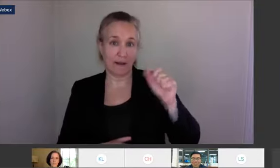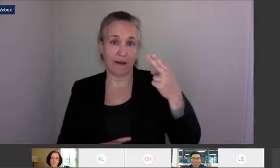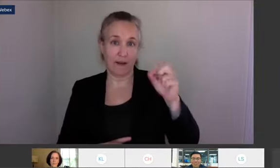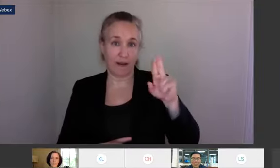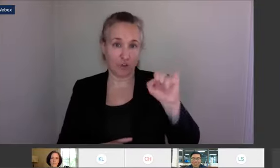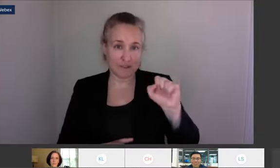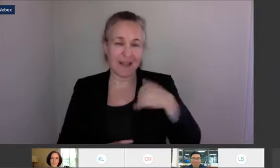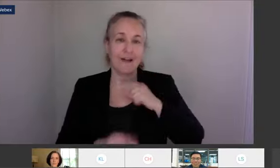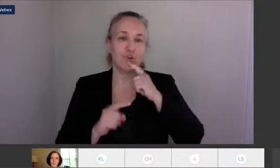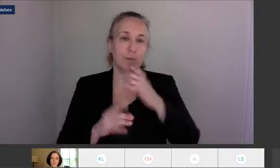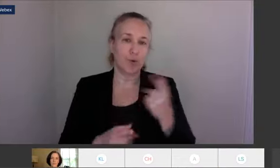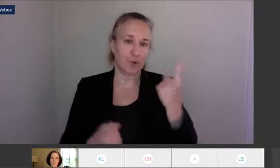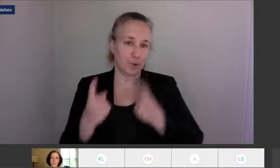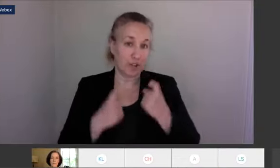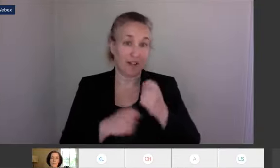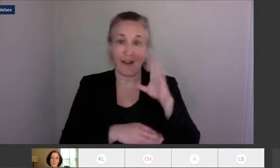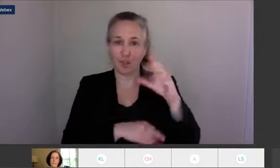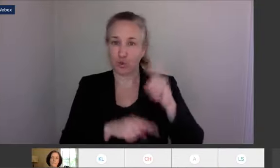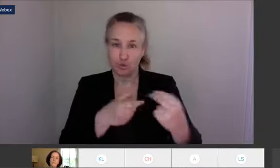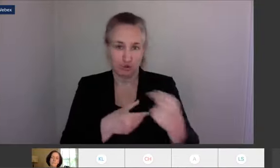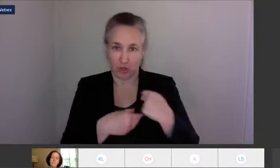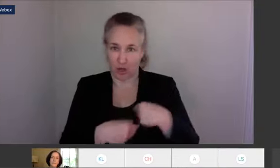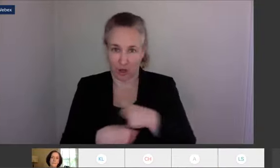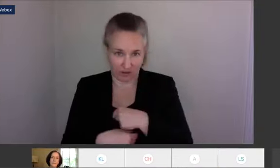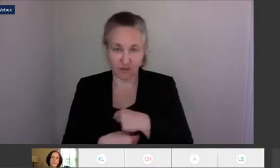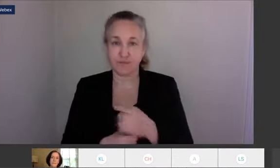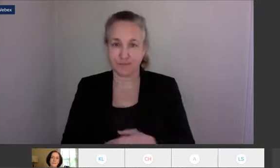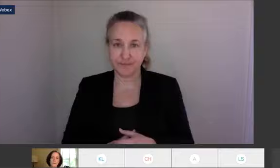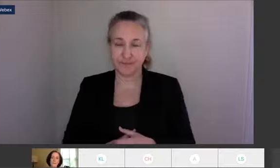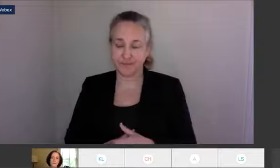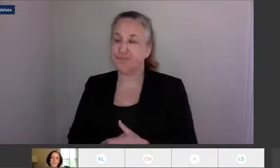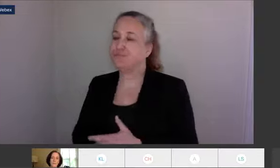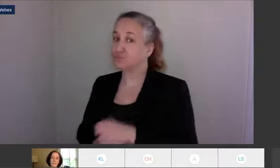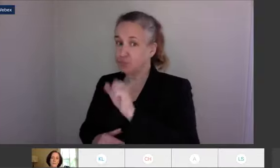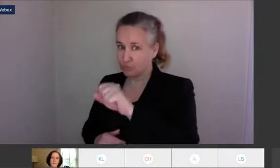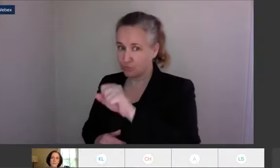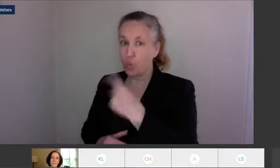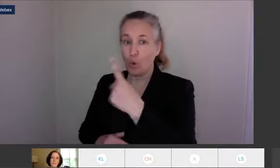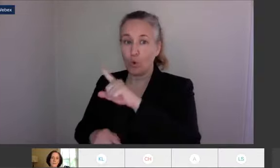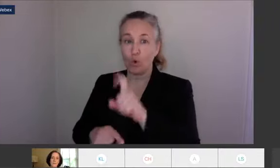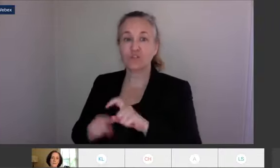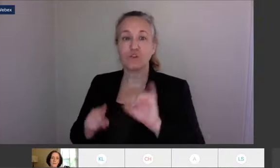weren't able to join us this afternoon [Staff] there's a question from Justin Hines of